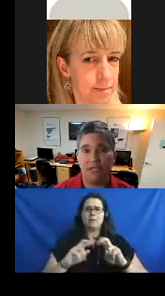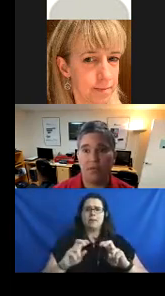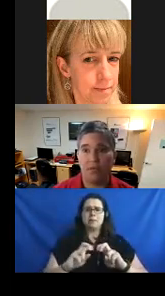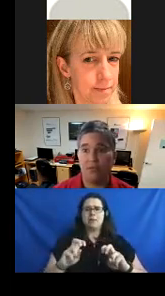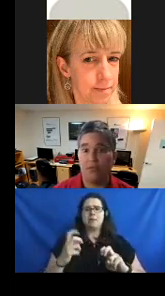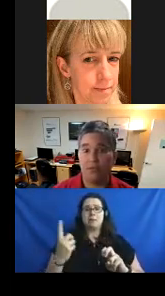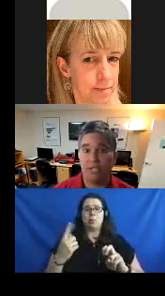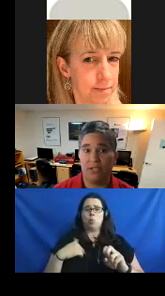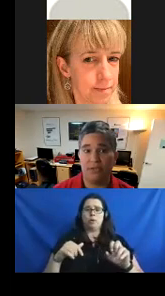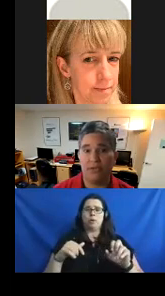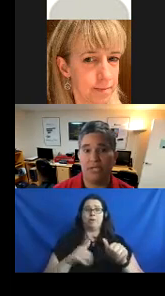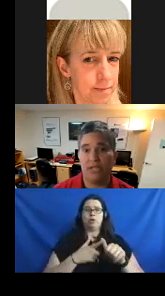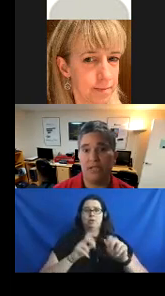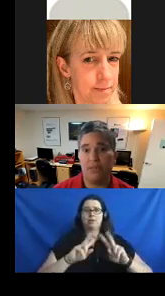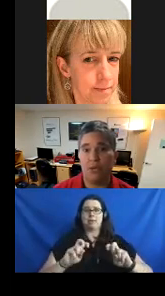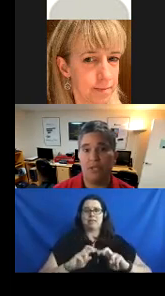THAT WE DO FIRST AND IT CERTAINLY IS IMPORTANT TO